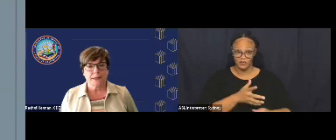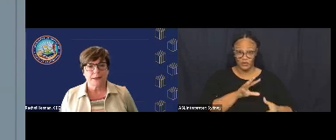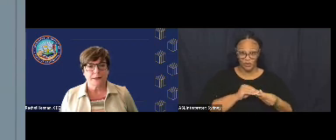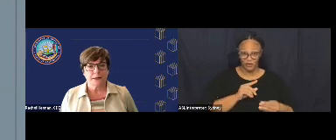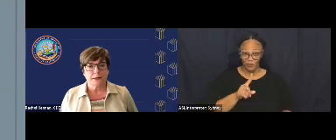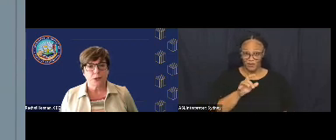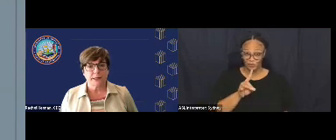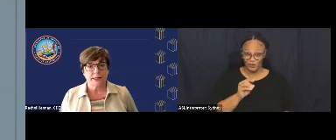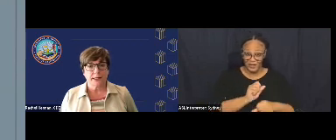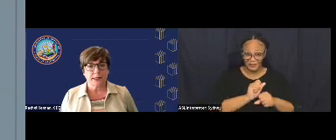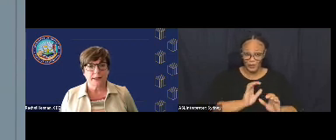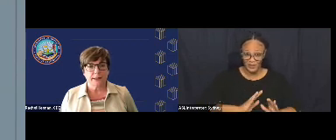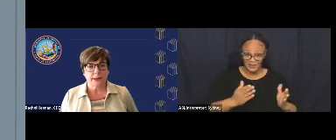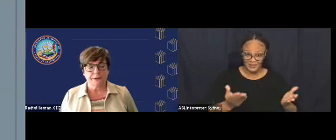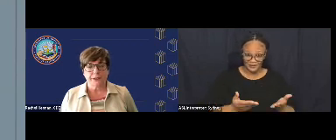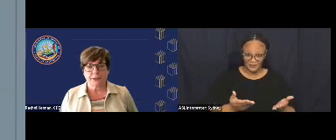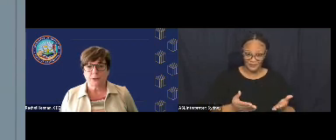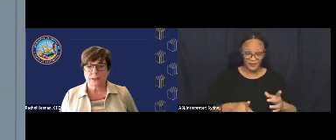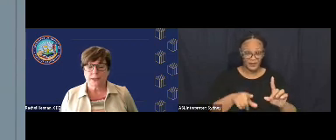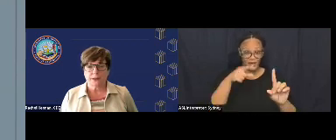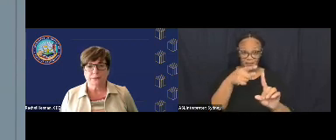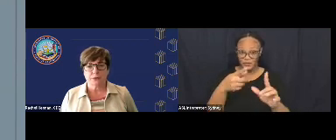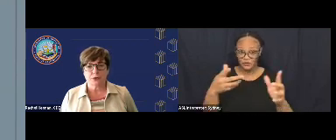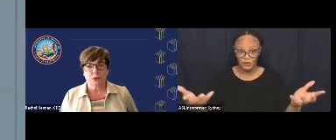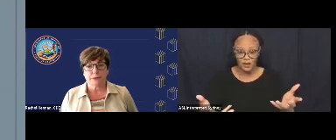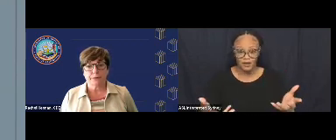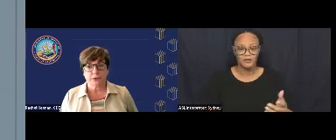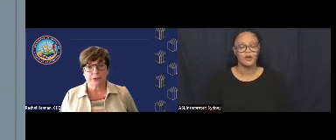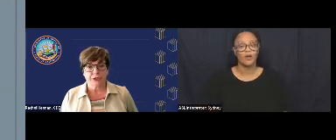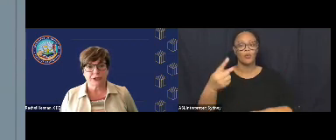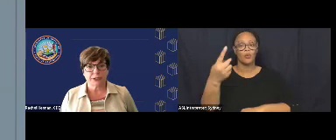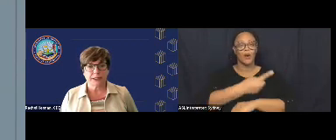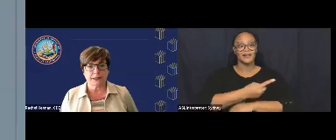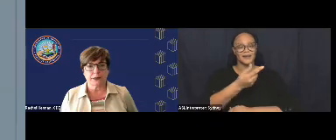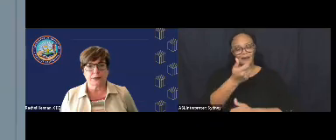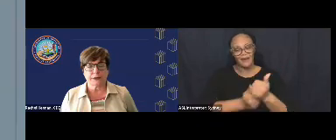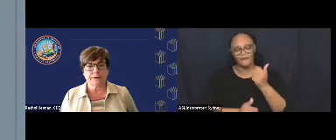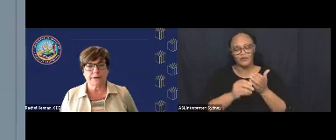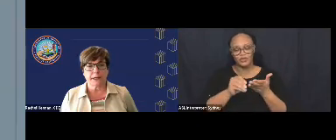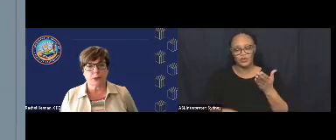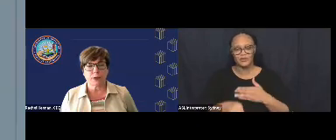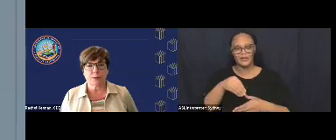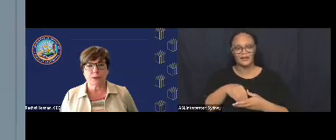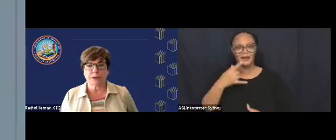that is one day every student in California will flourish in an inclusive and equitable